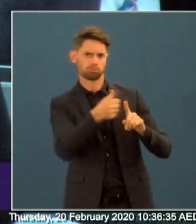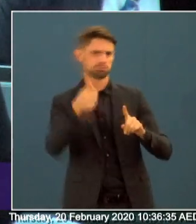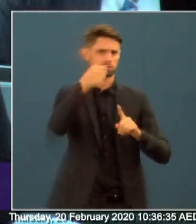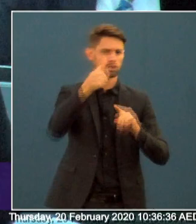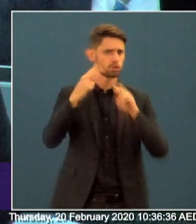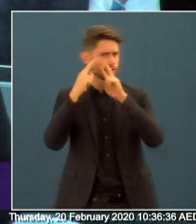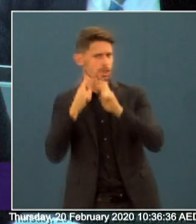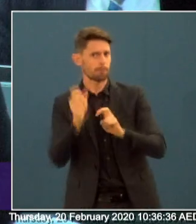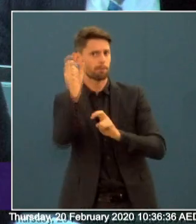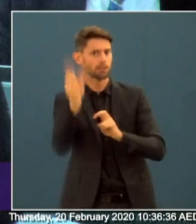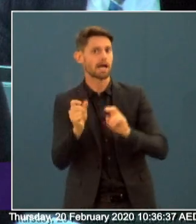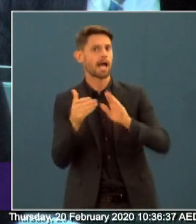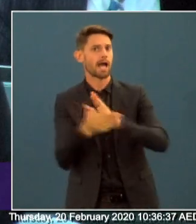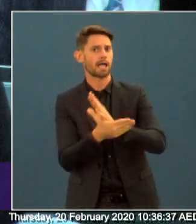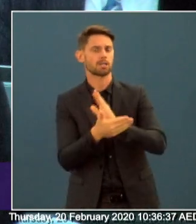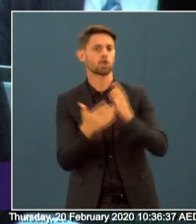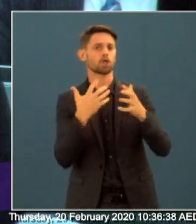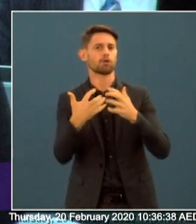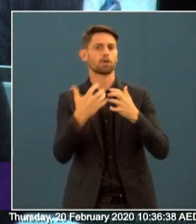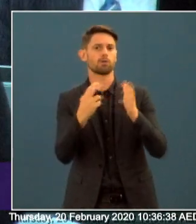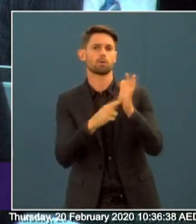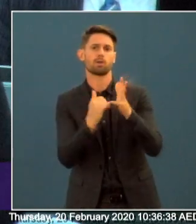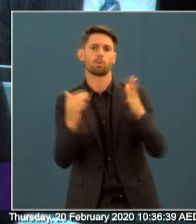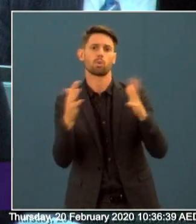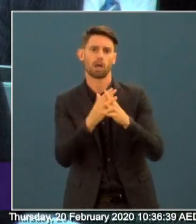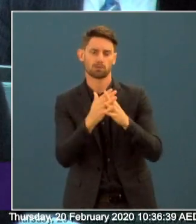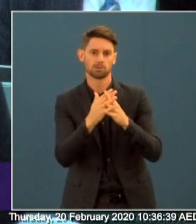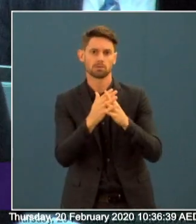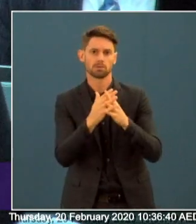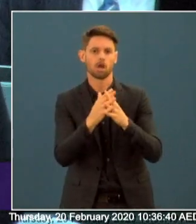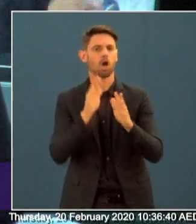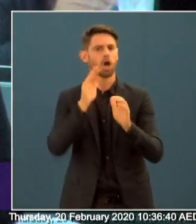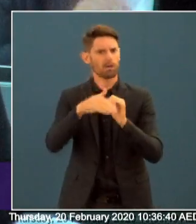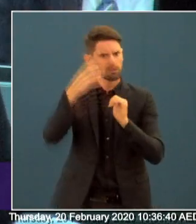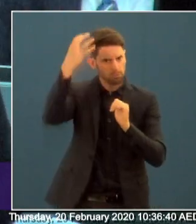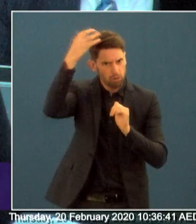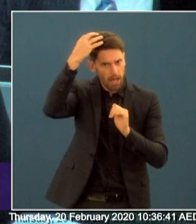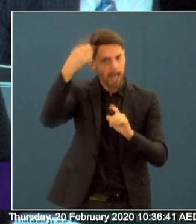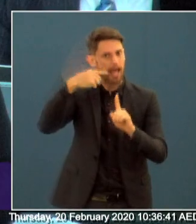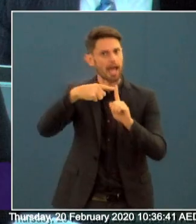at the University of New South Wales, Sydney Brain and Ageing Program. That's correct.